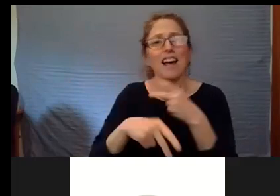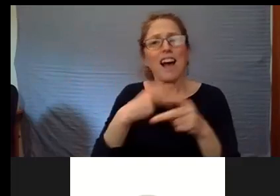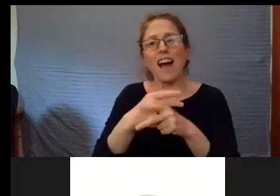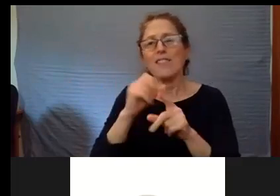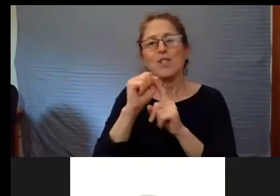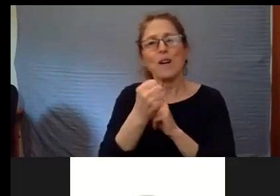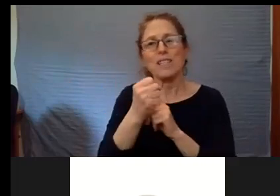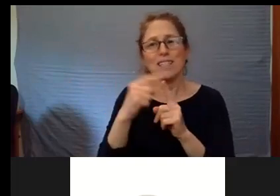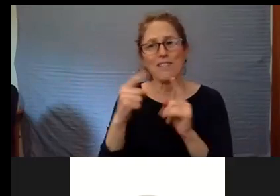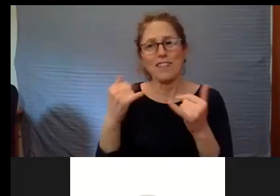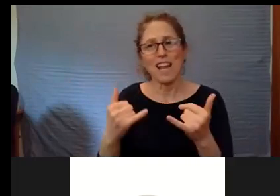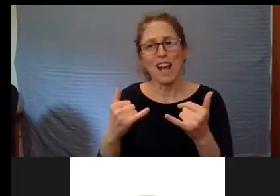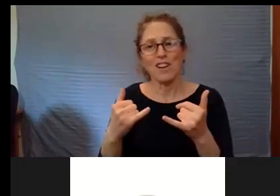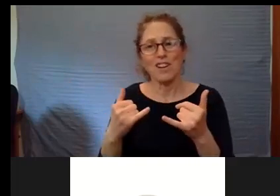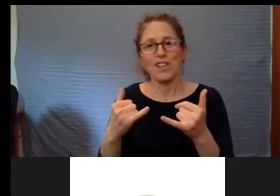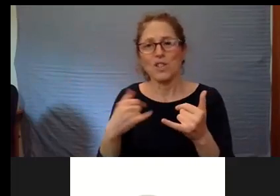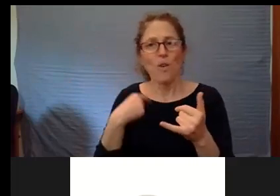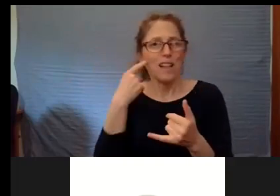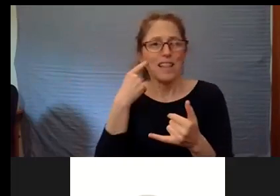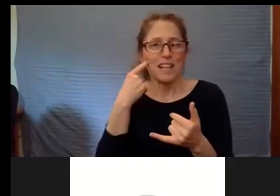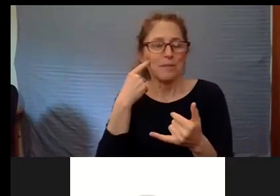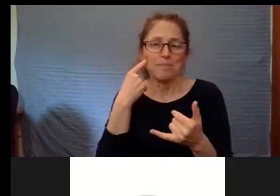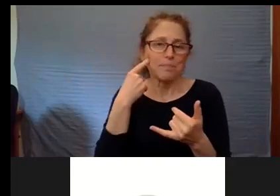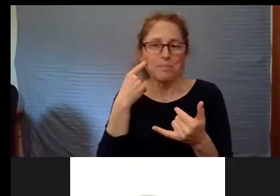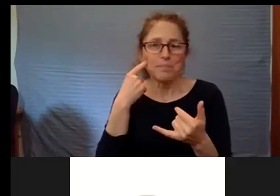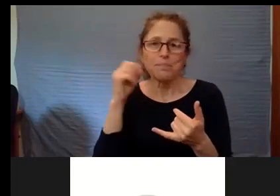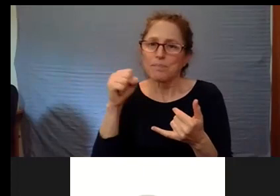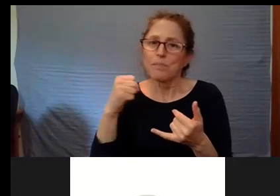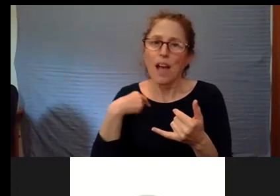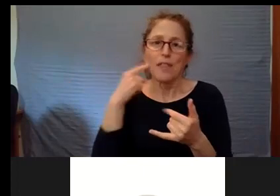So I think, it's just -- yeah I think the word I would use is saddening,